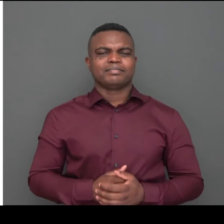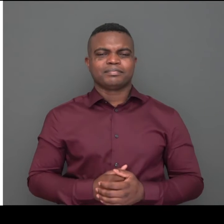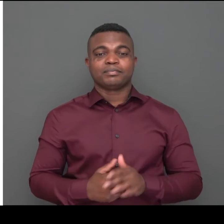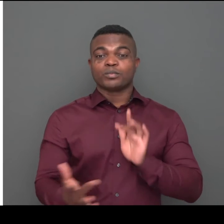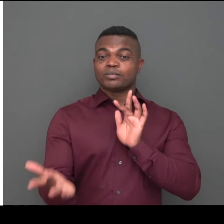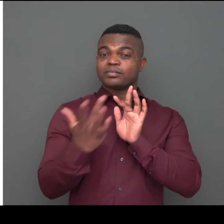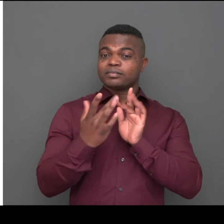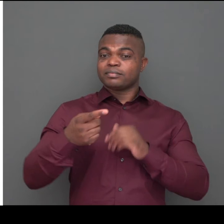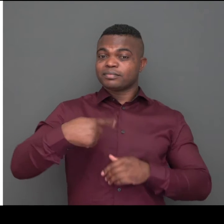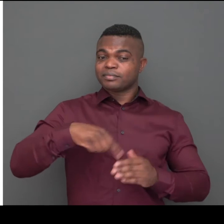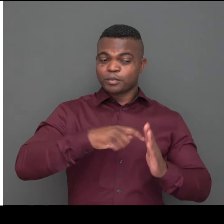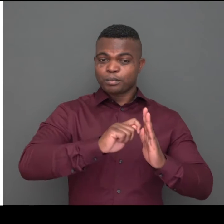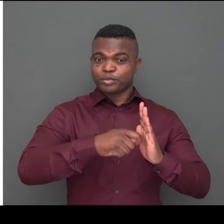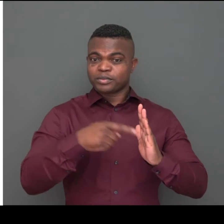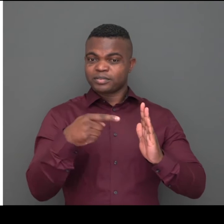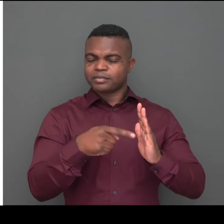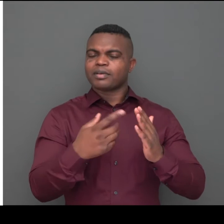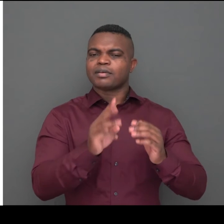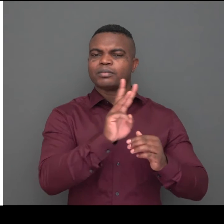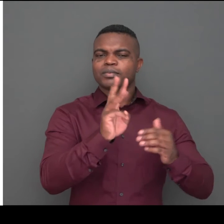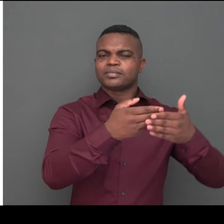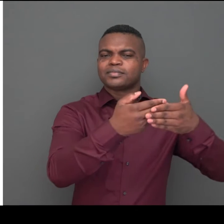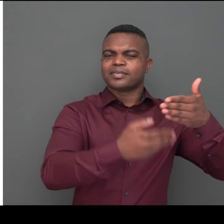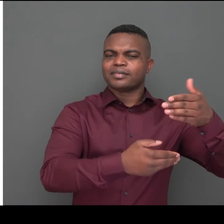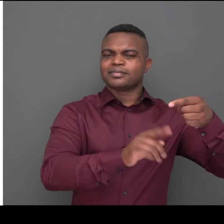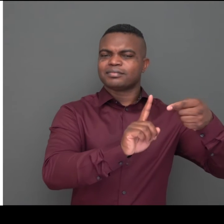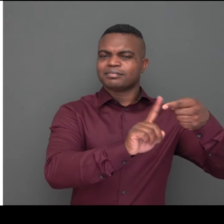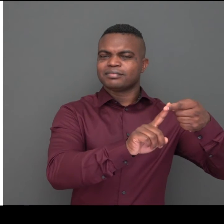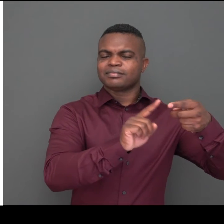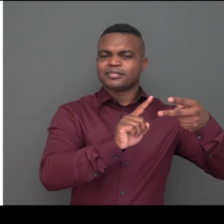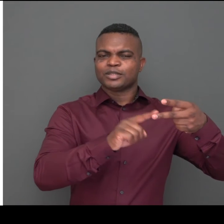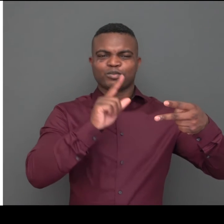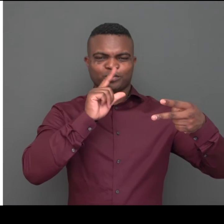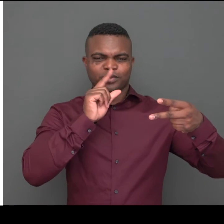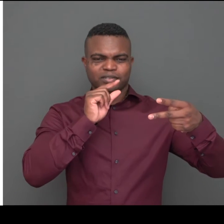Get in touch by visiting the project website entelisplus.entelis.net